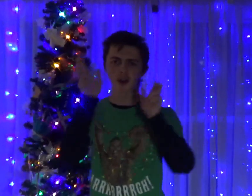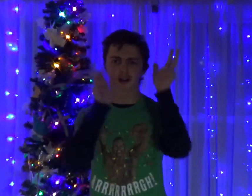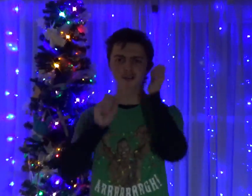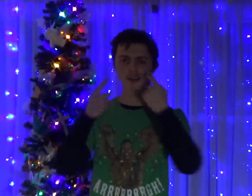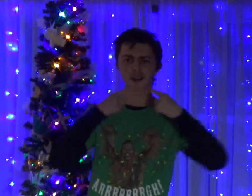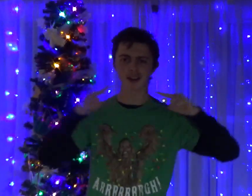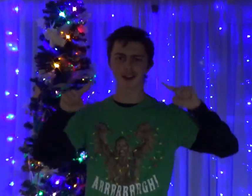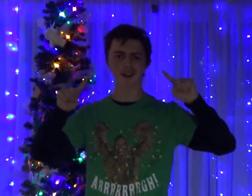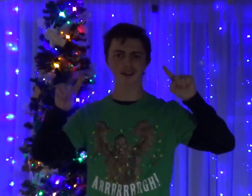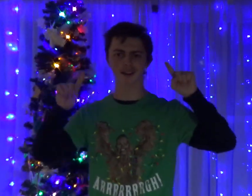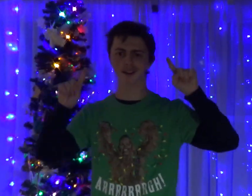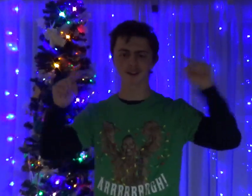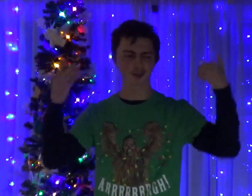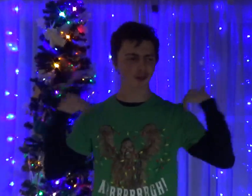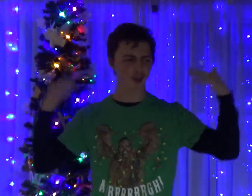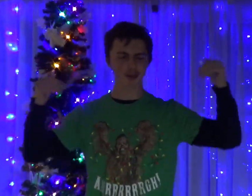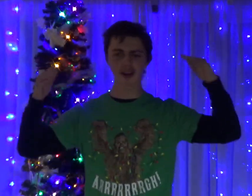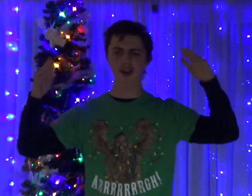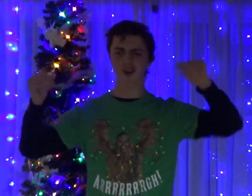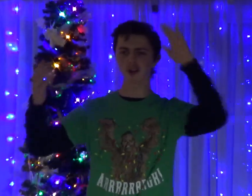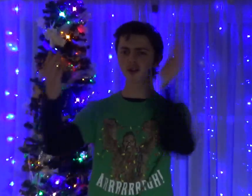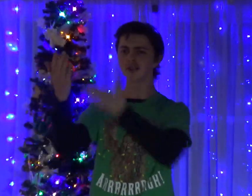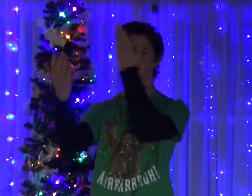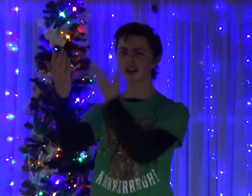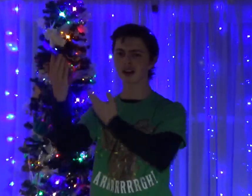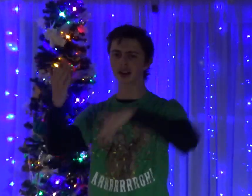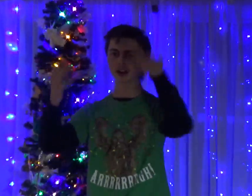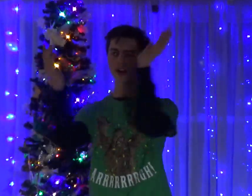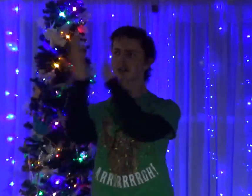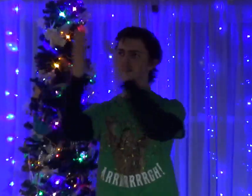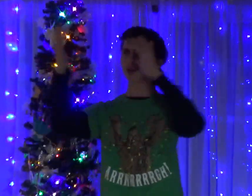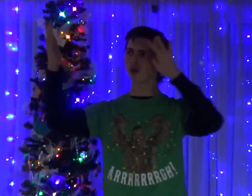Hark! the herald angels sing